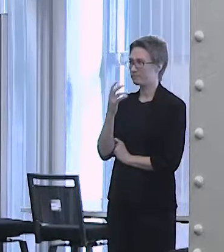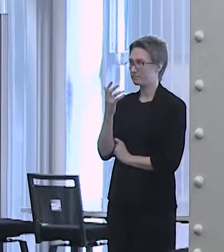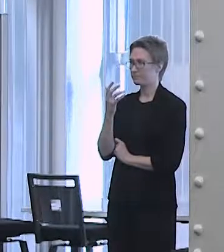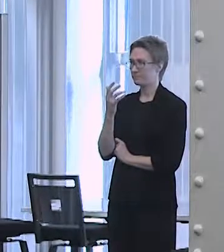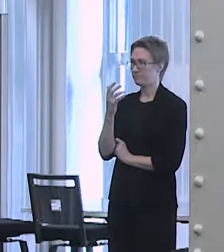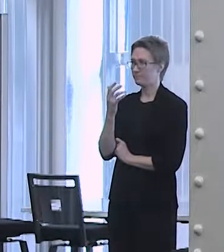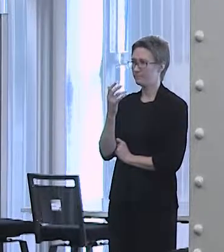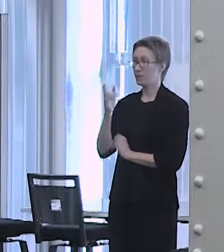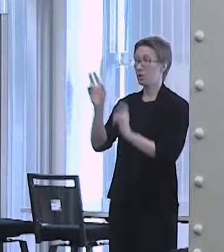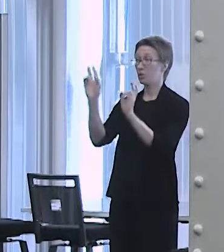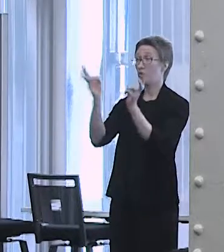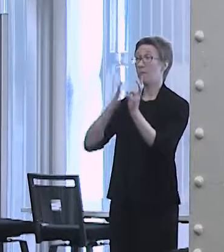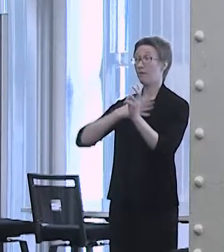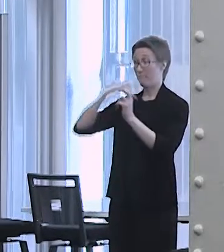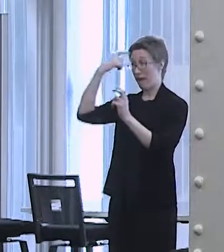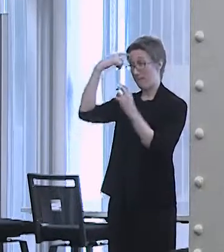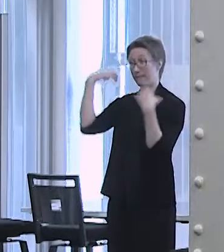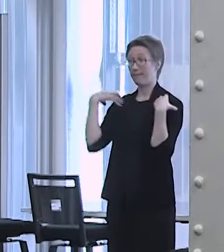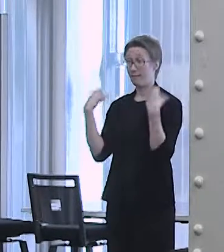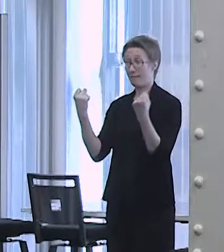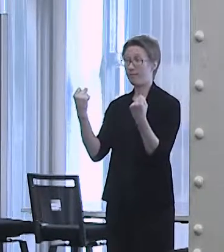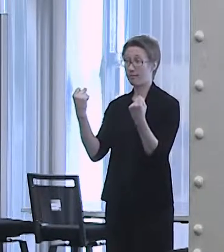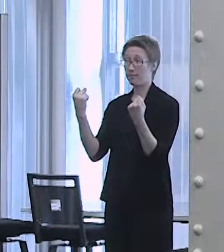The topic of my mental health, and...